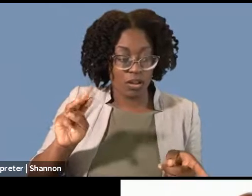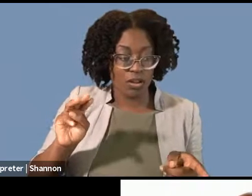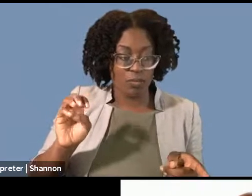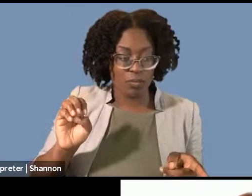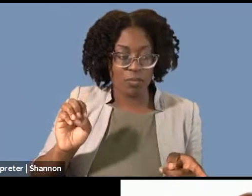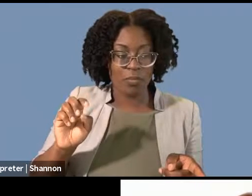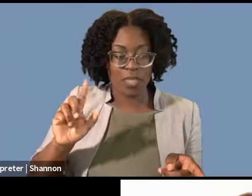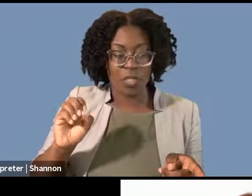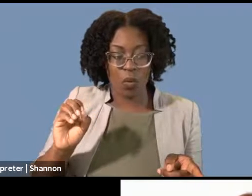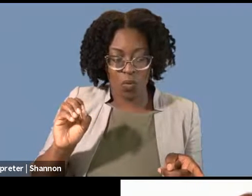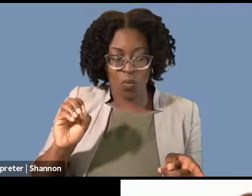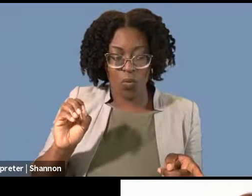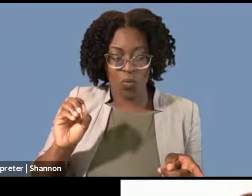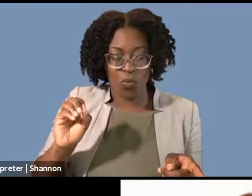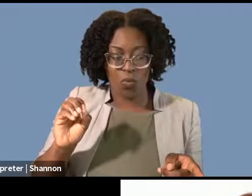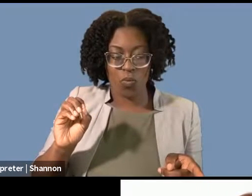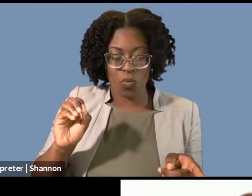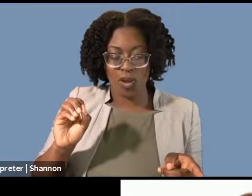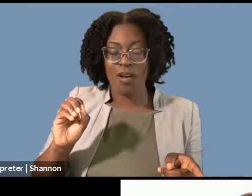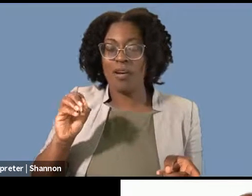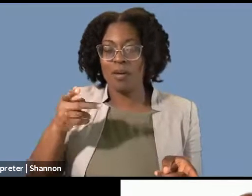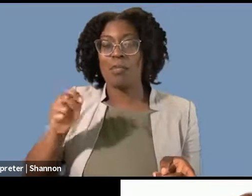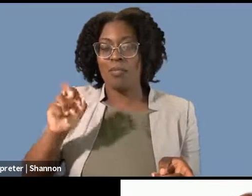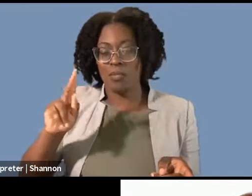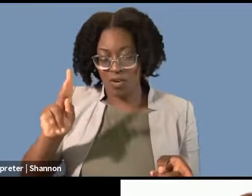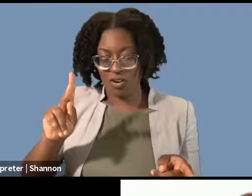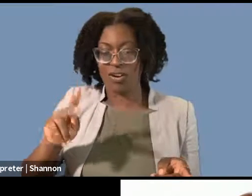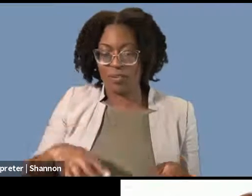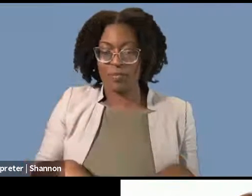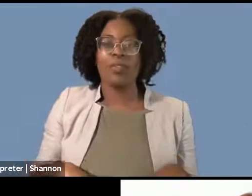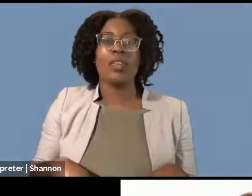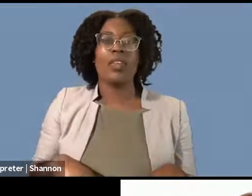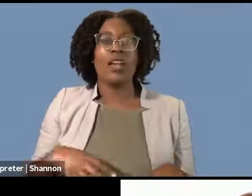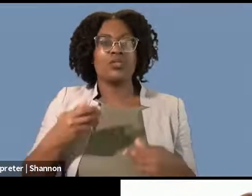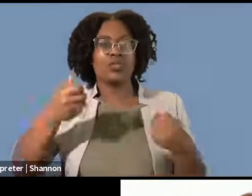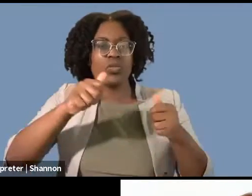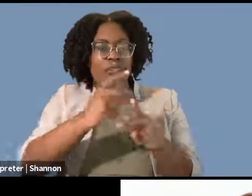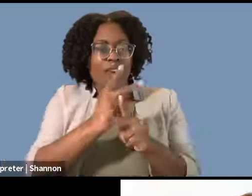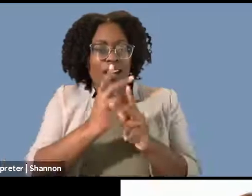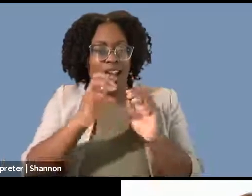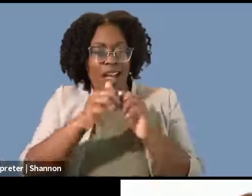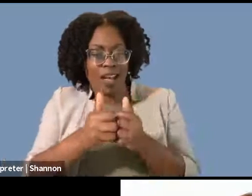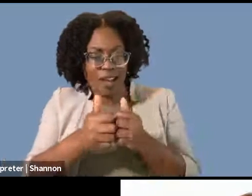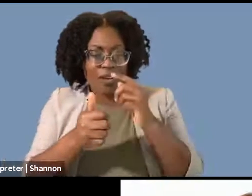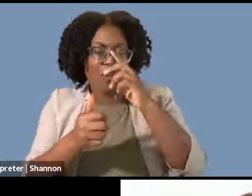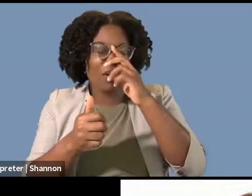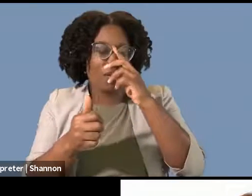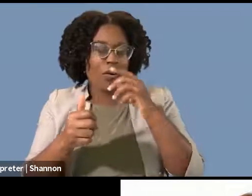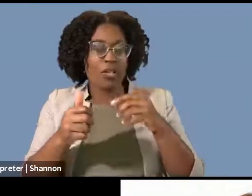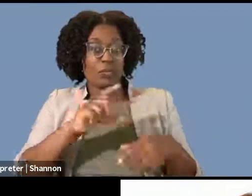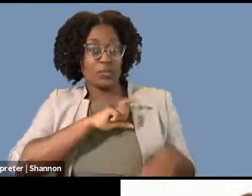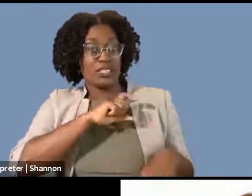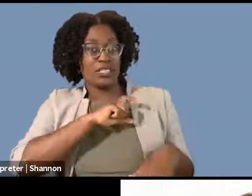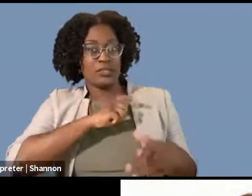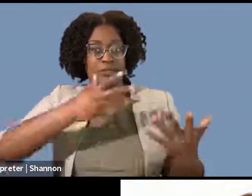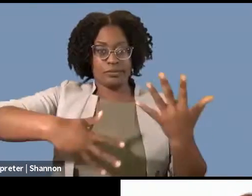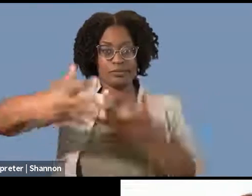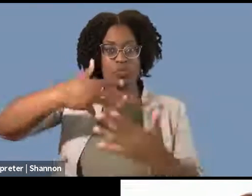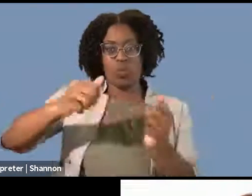racial segregation. You know, how the police are dealing with different communities. Education. So,